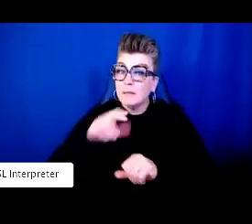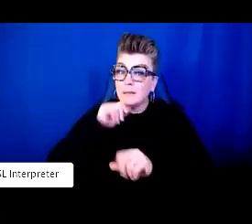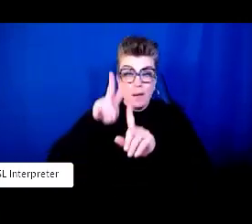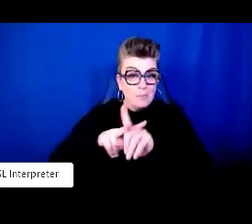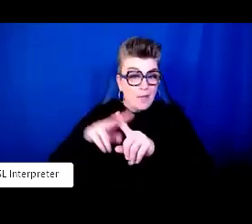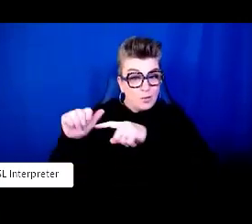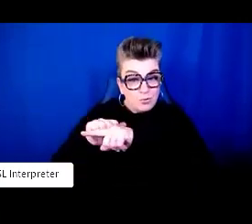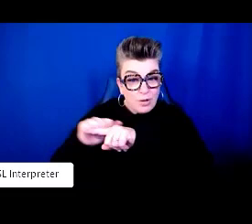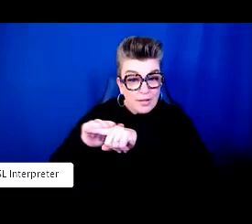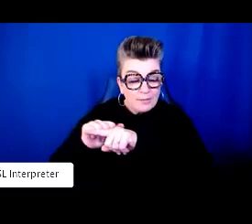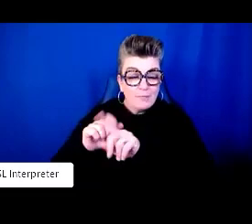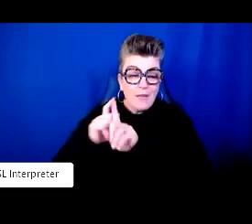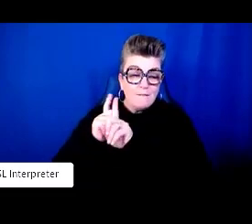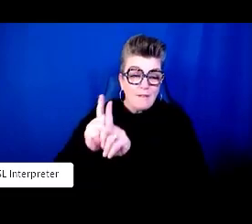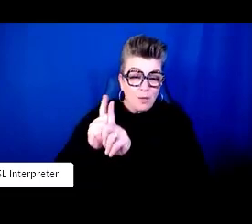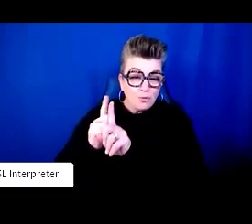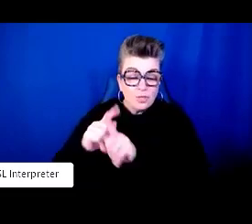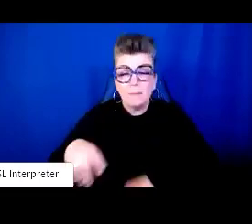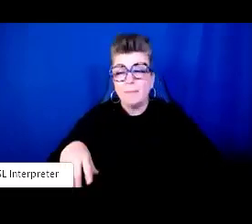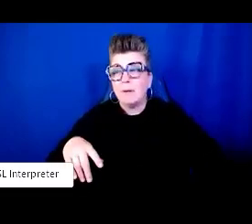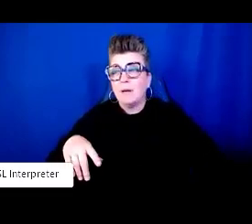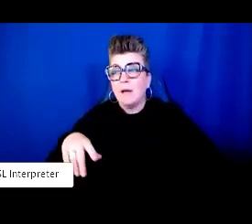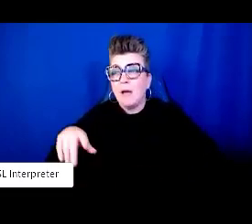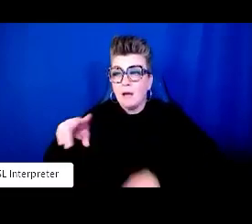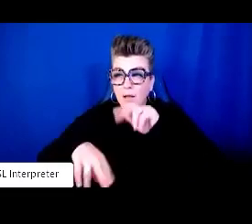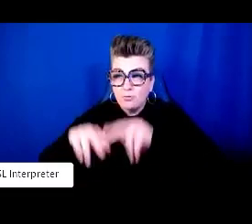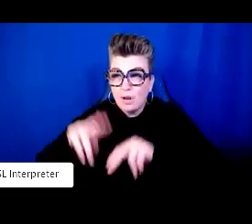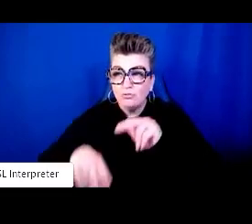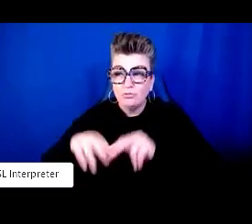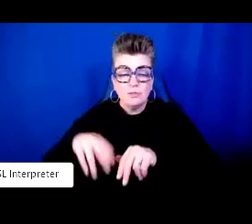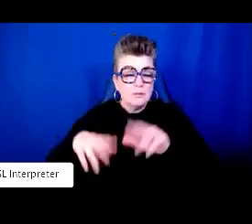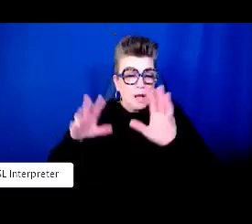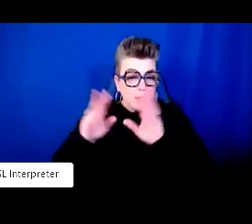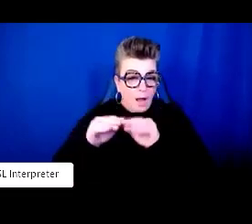fellowships, construction, conference grants, resources